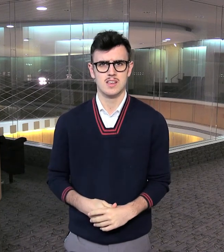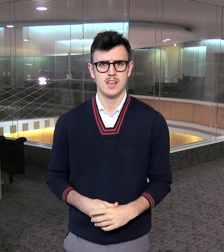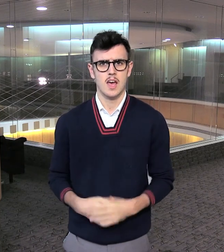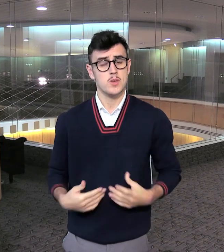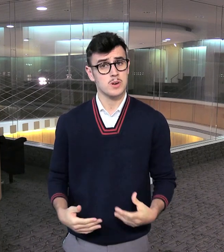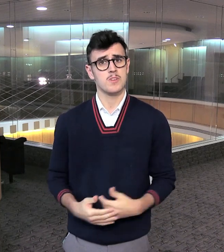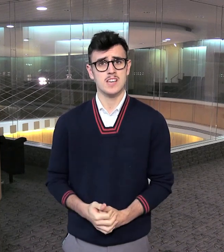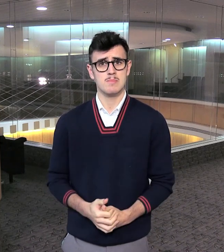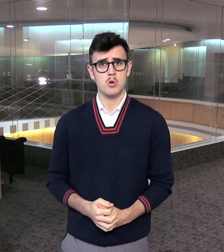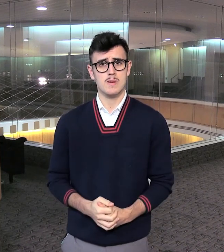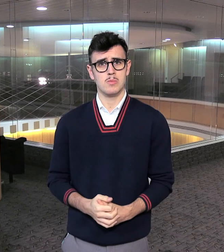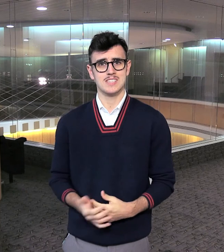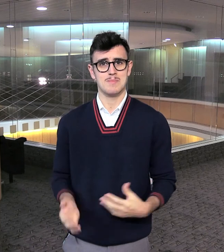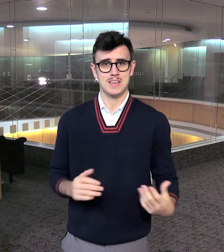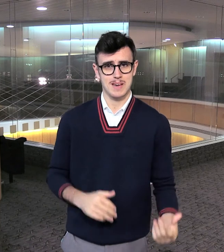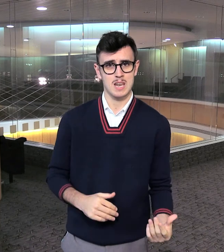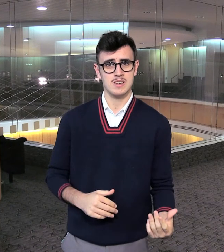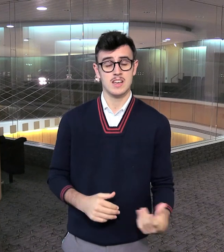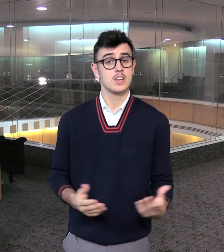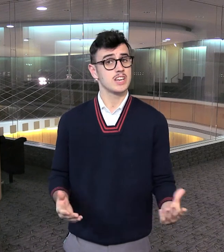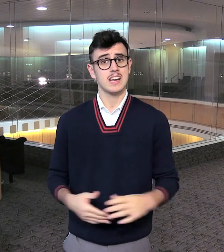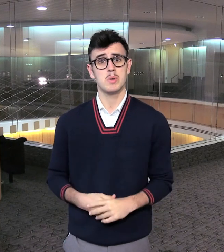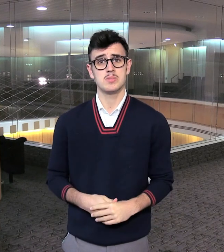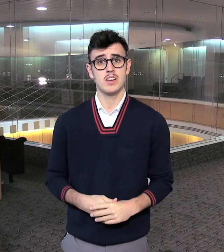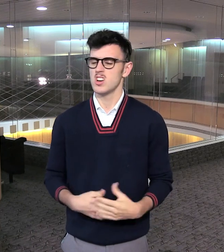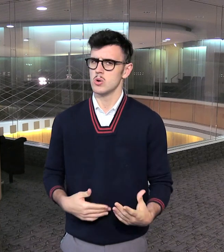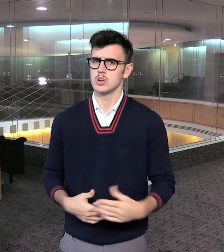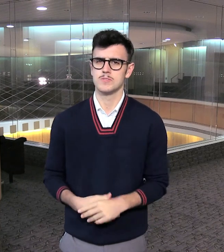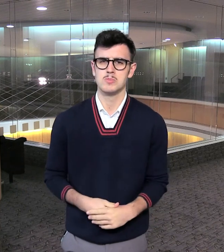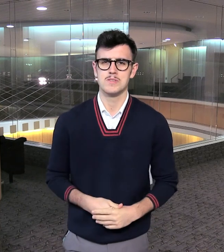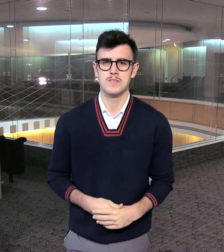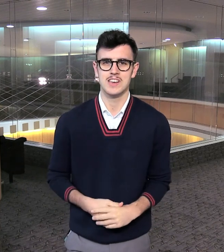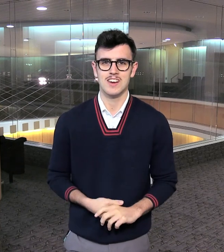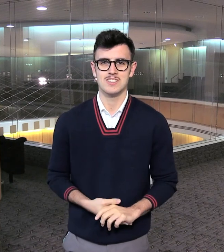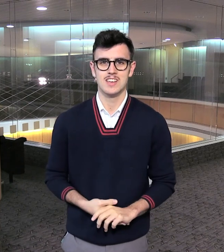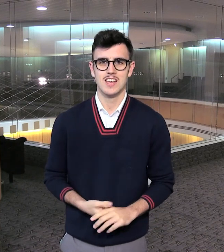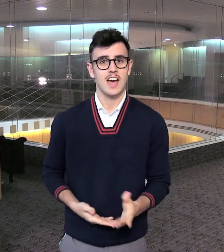If you want to find out more about what's happening at Parliament, check out our website or watch a few more of our videos.